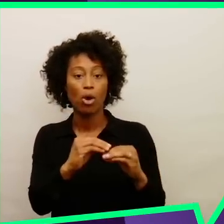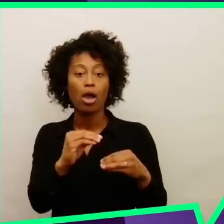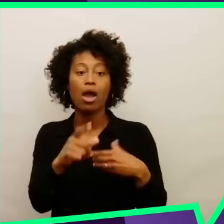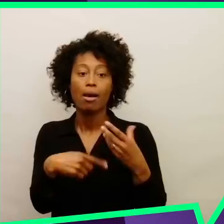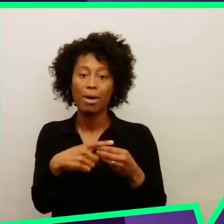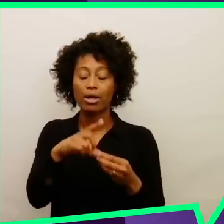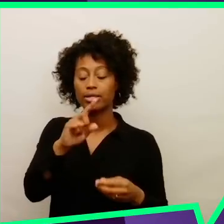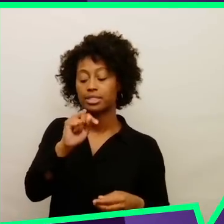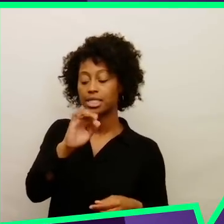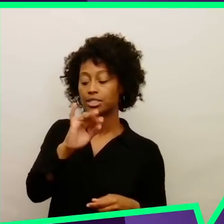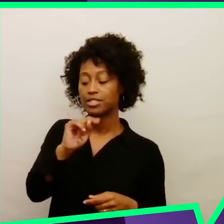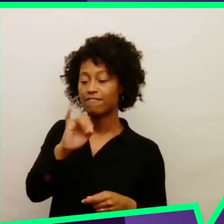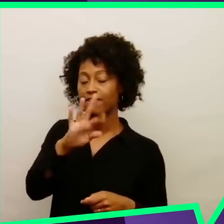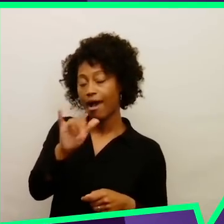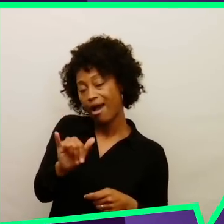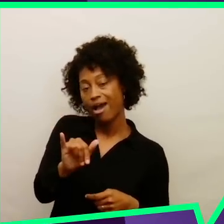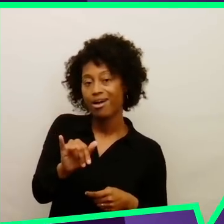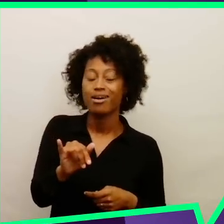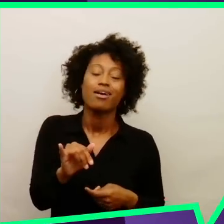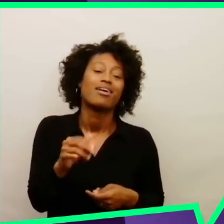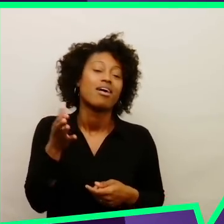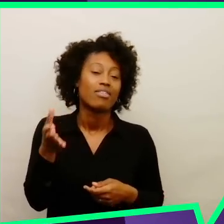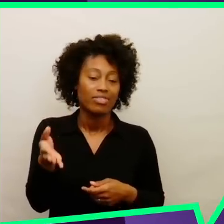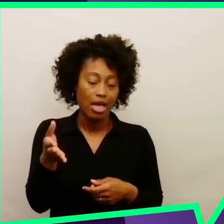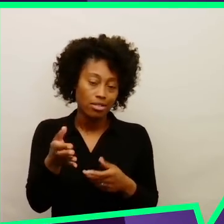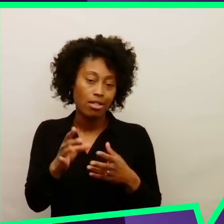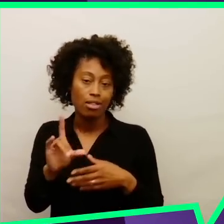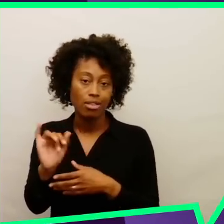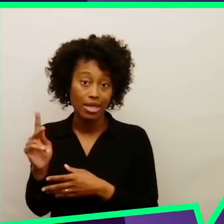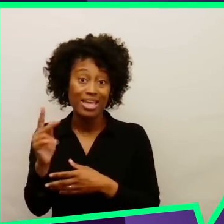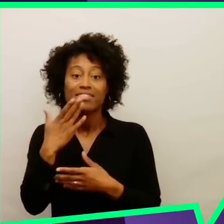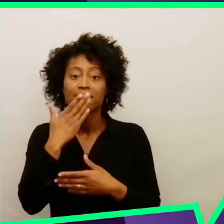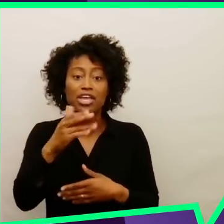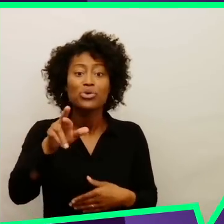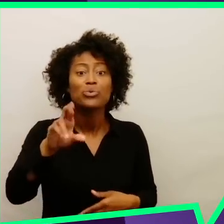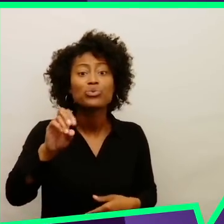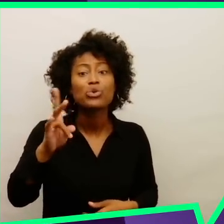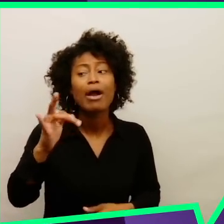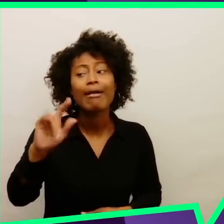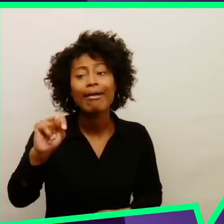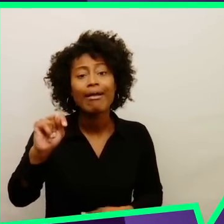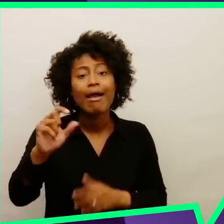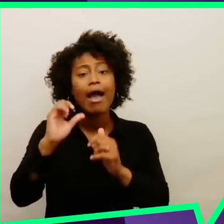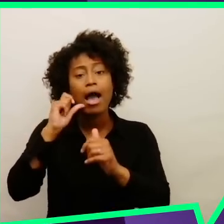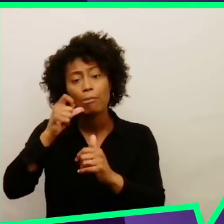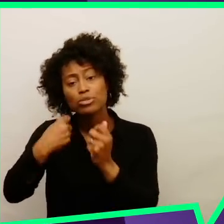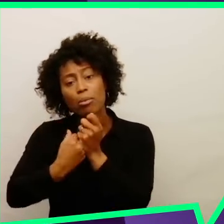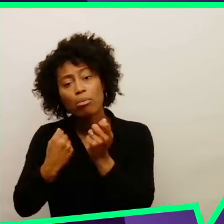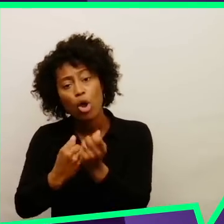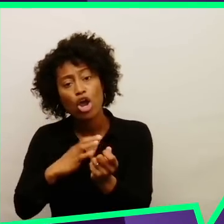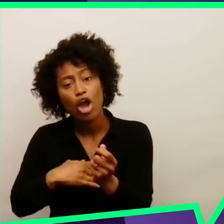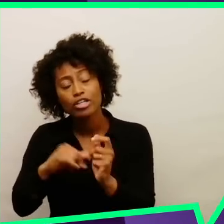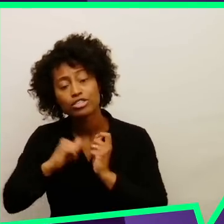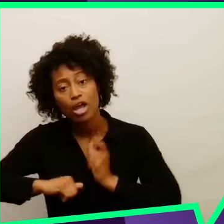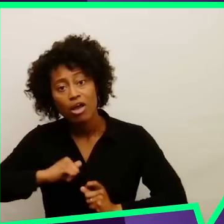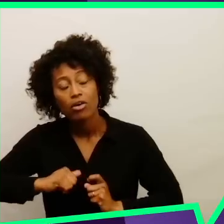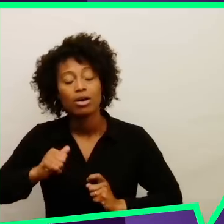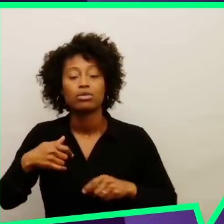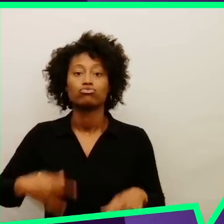And a huge thank you to Rockit apples for being a part of this show here today. Man, we had a lot of fun.